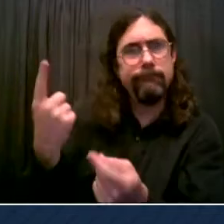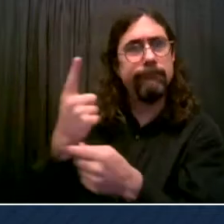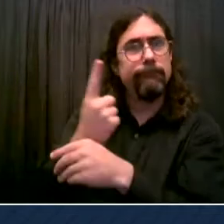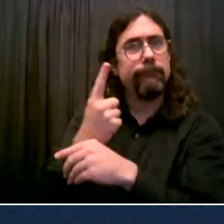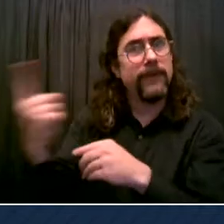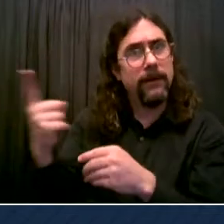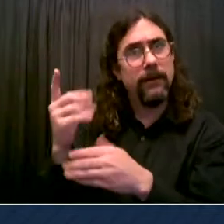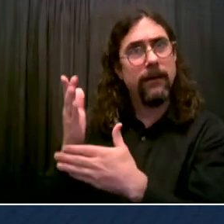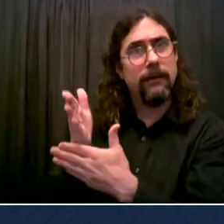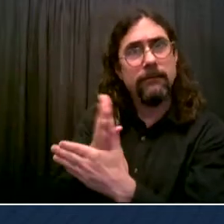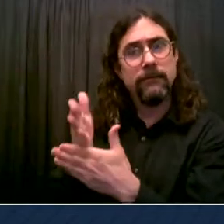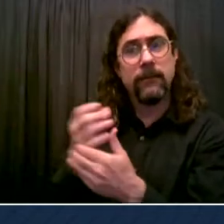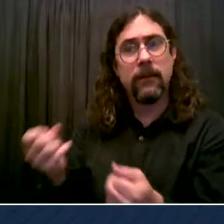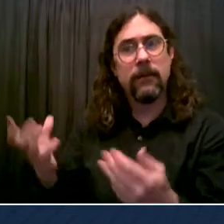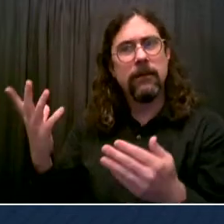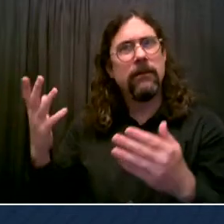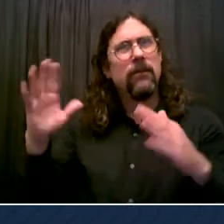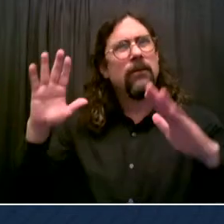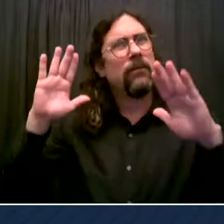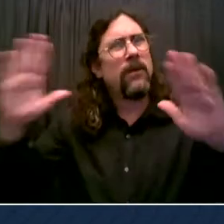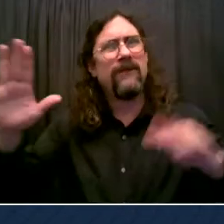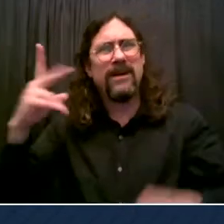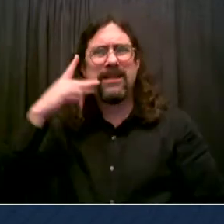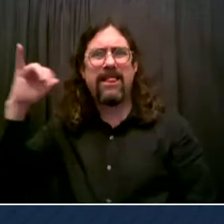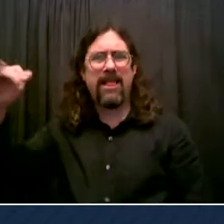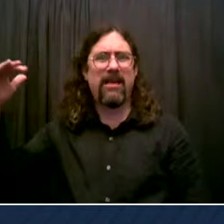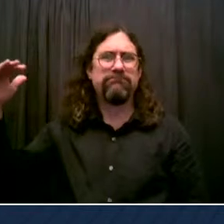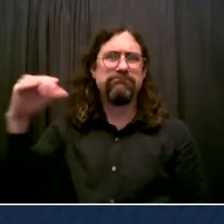AND NUMBER TWO NUMBER, THE